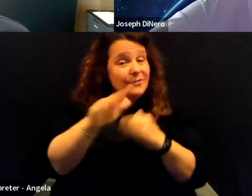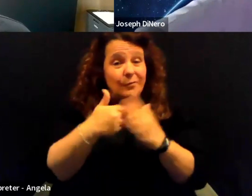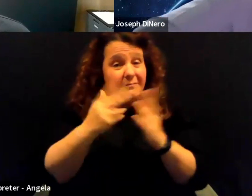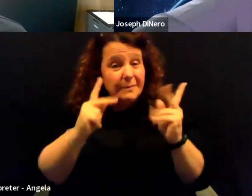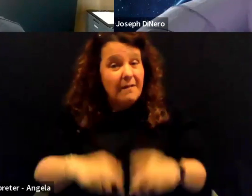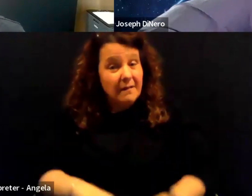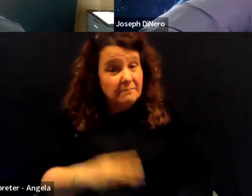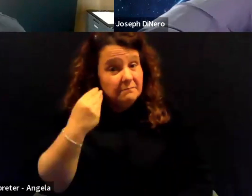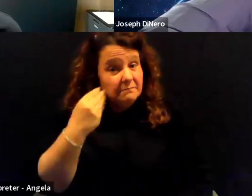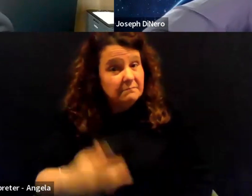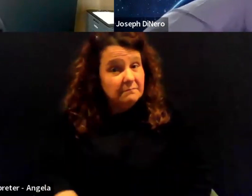Okay, so Joe.